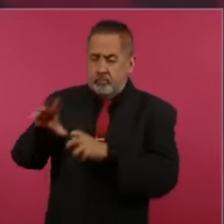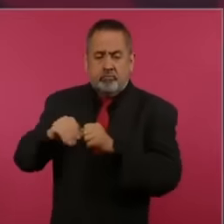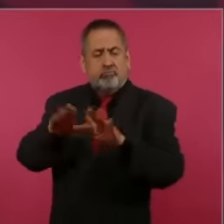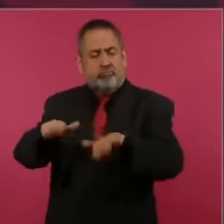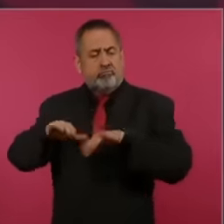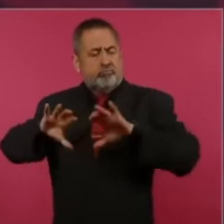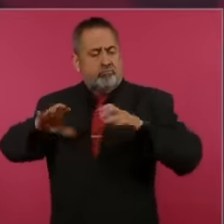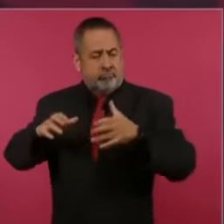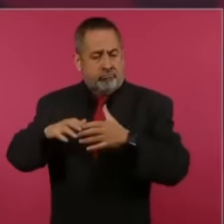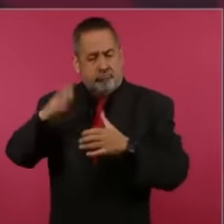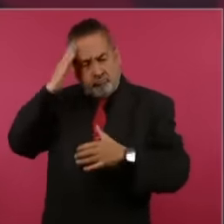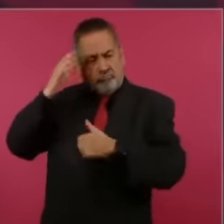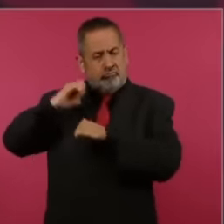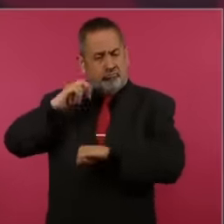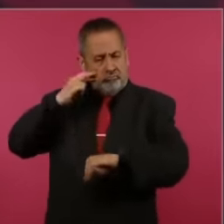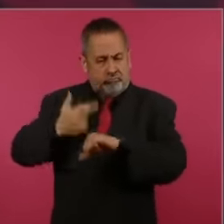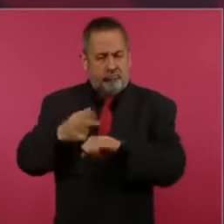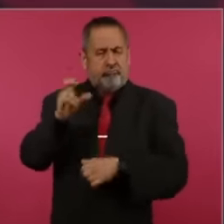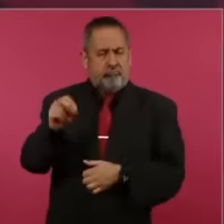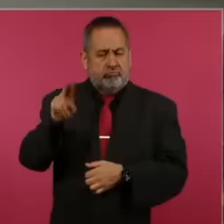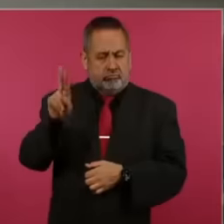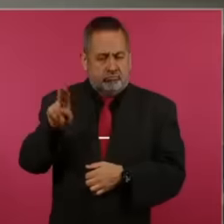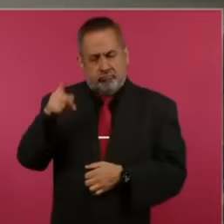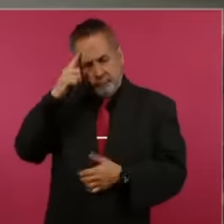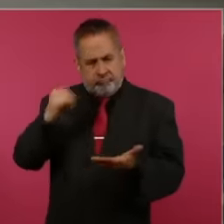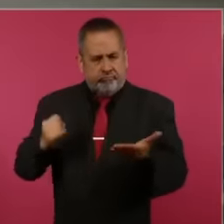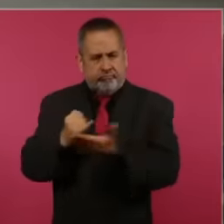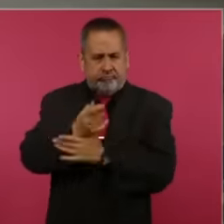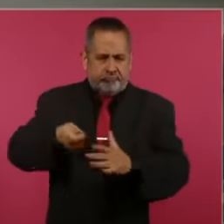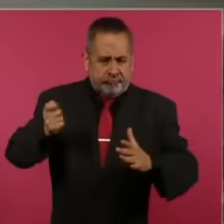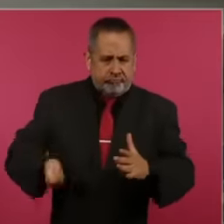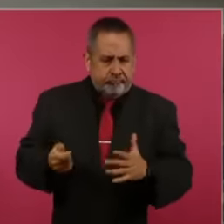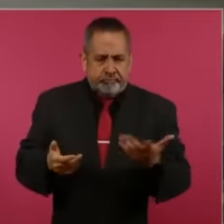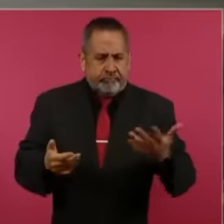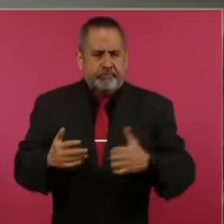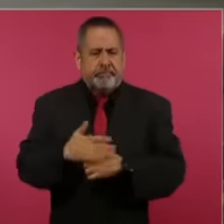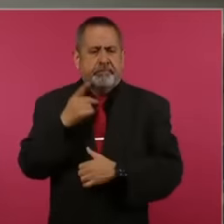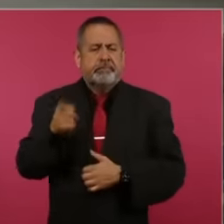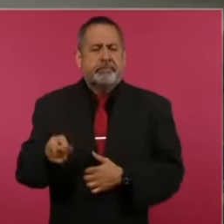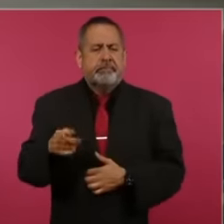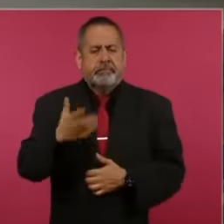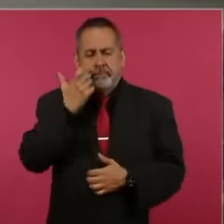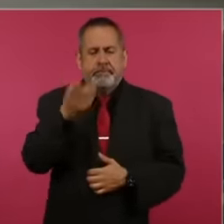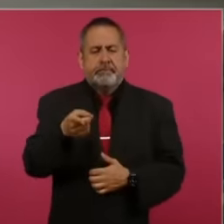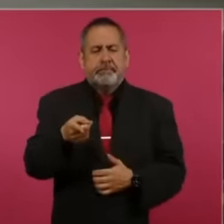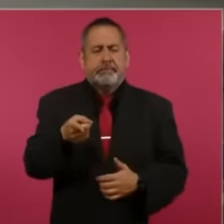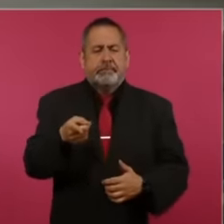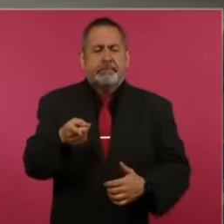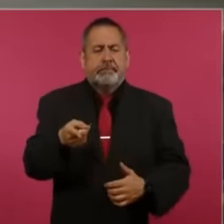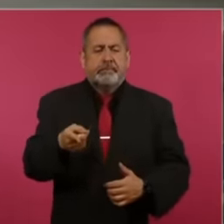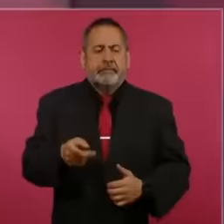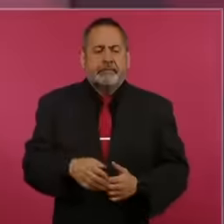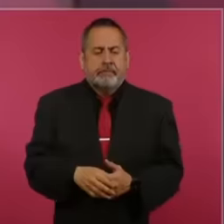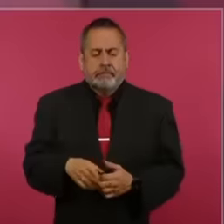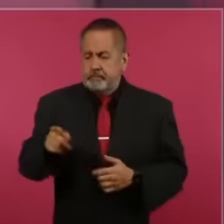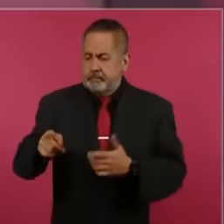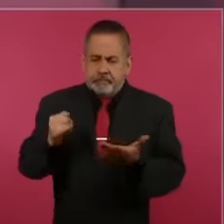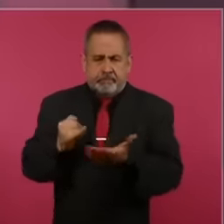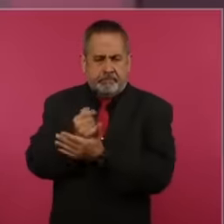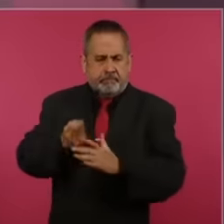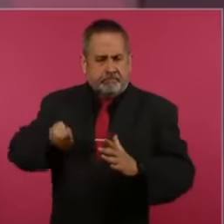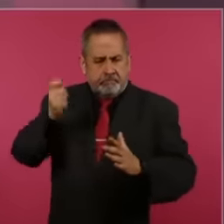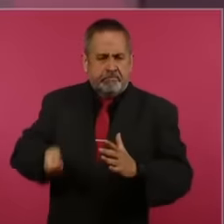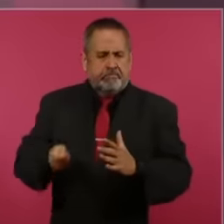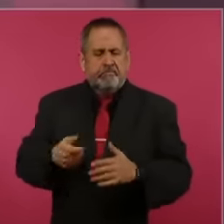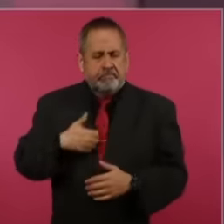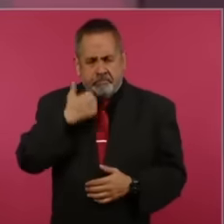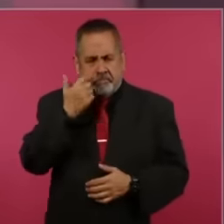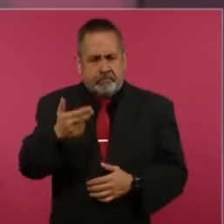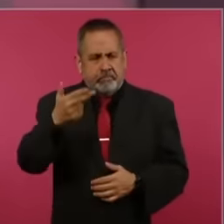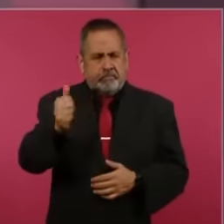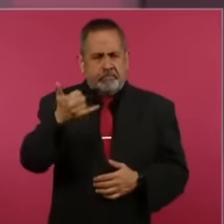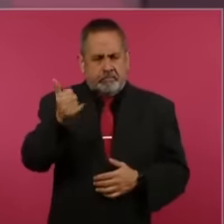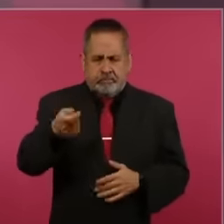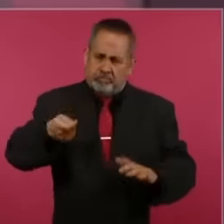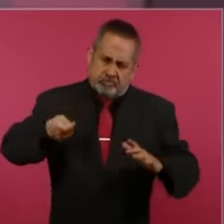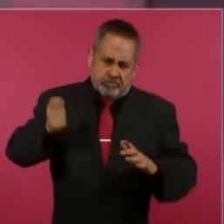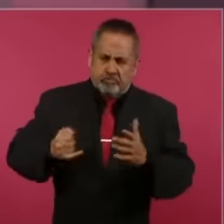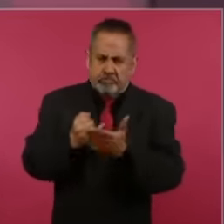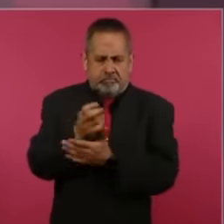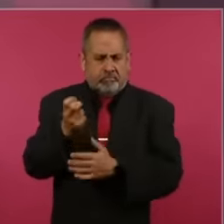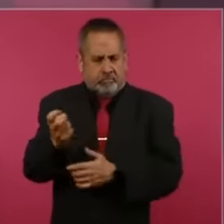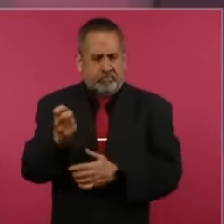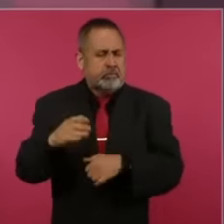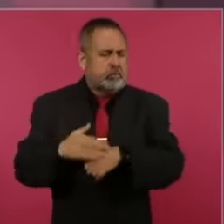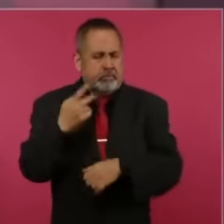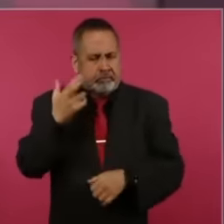United Nations that resolves these cases, why do we want the Court to resolve that way?